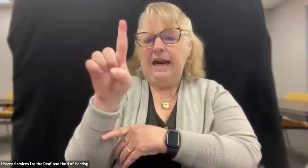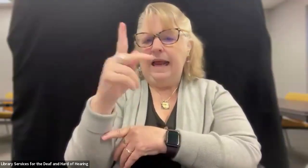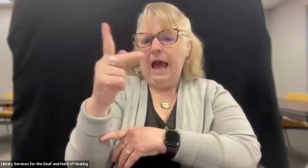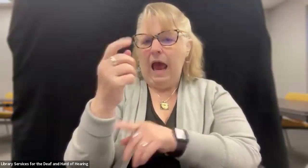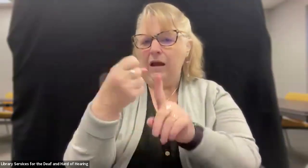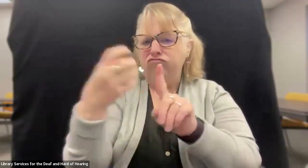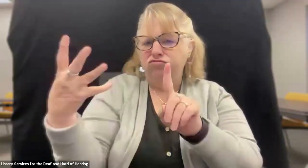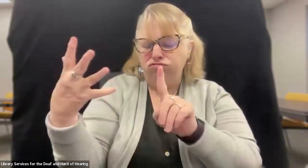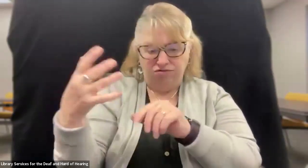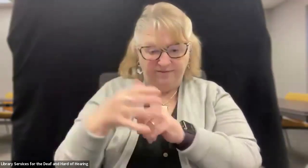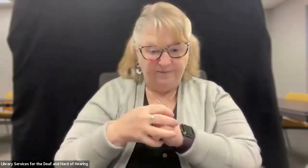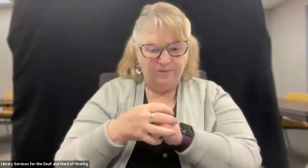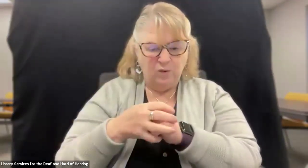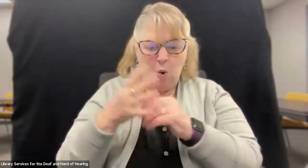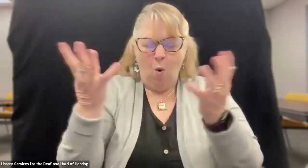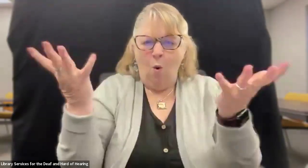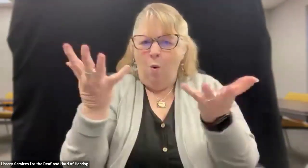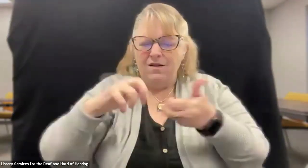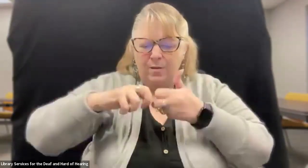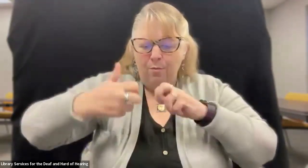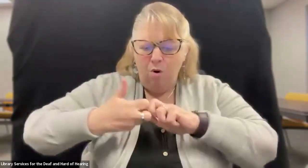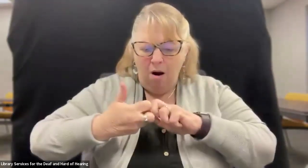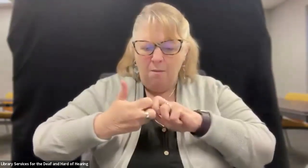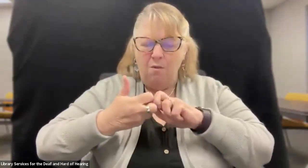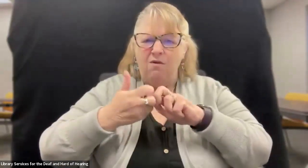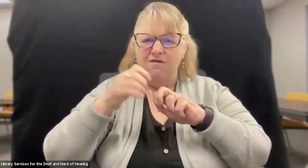what is LEAD-K, and what problem is it